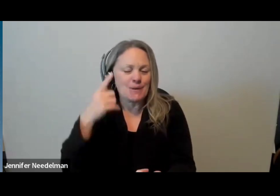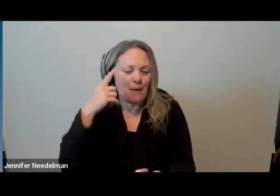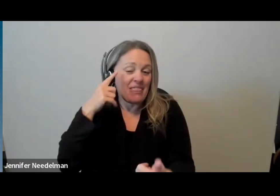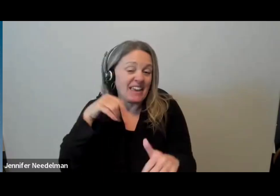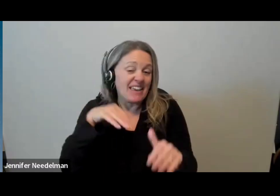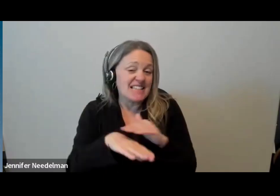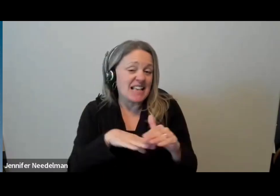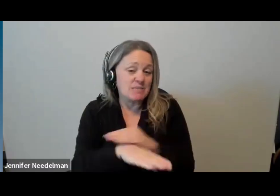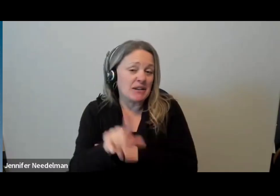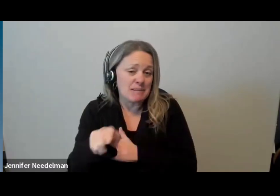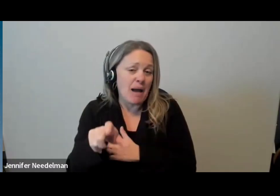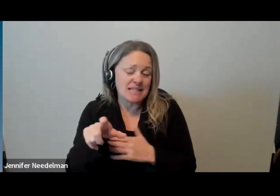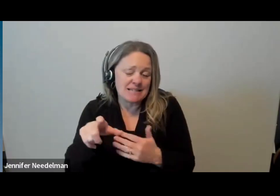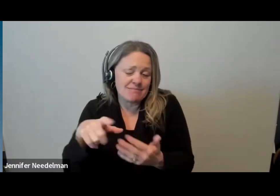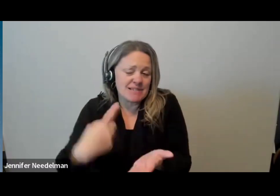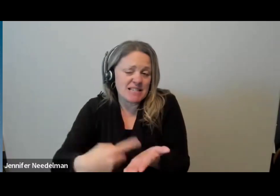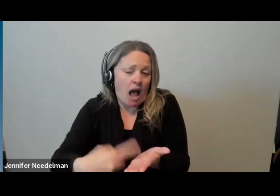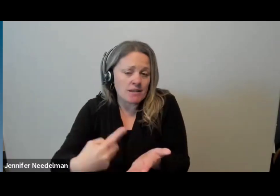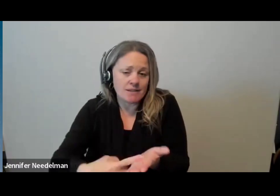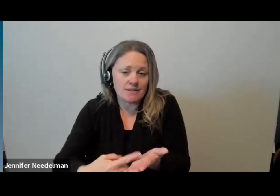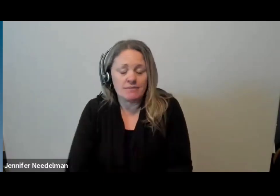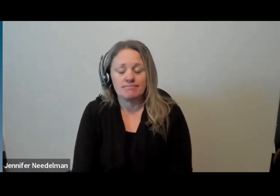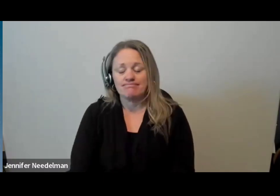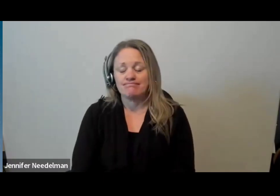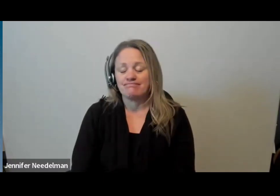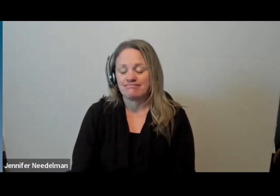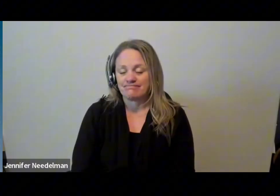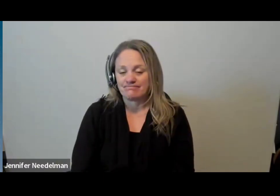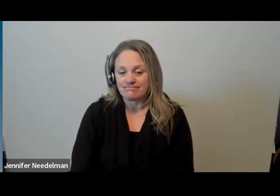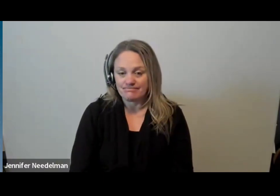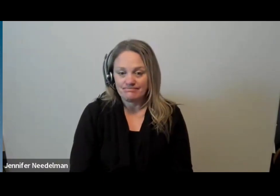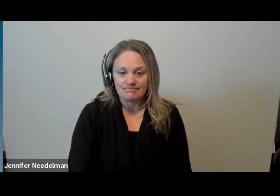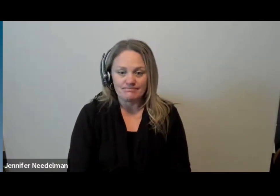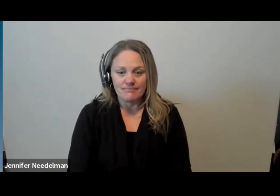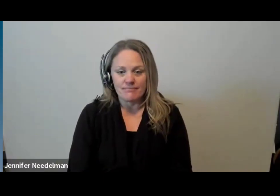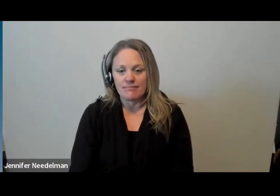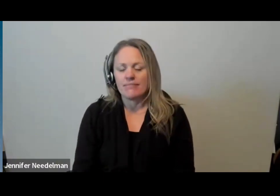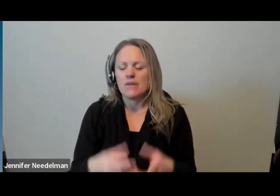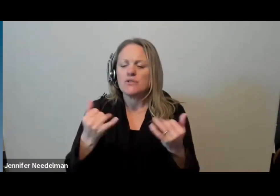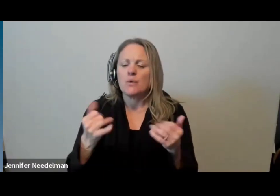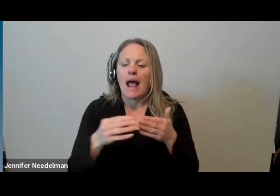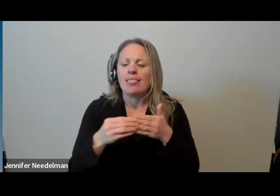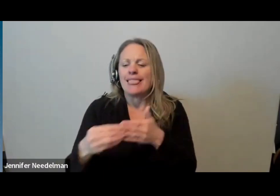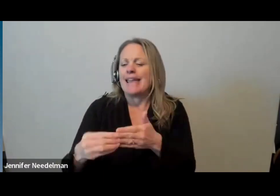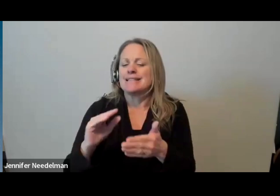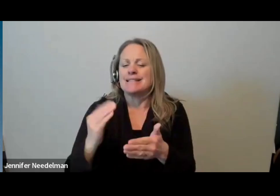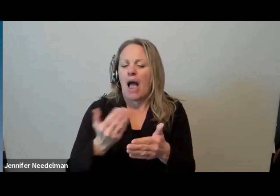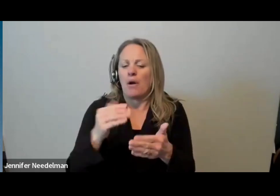to be talked about more in, in gaming industry. So that leads me to our next question,